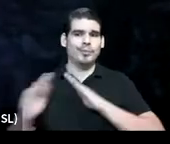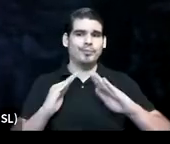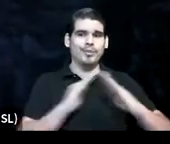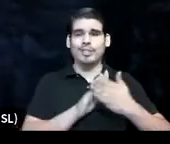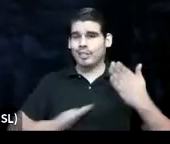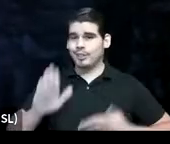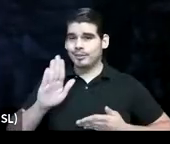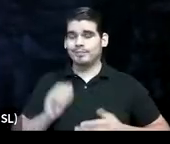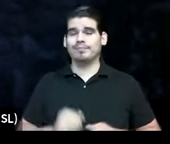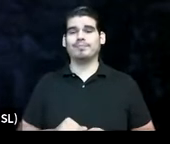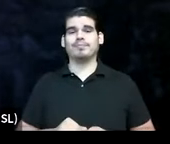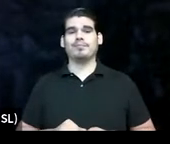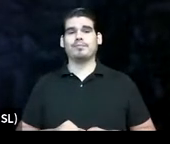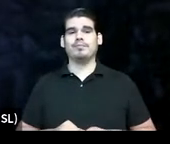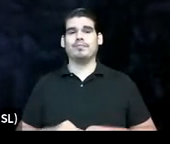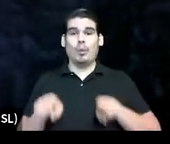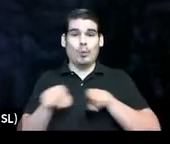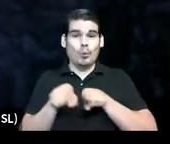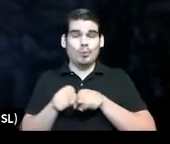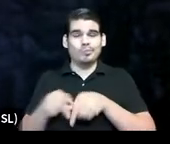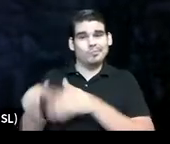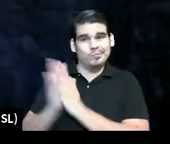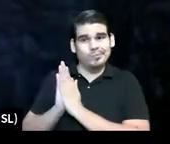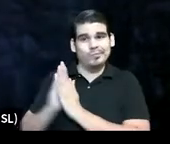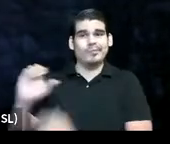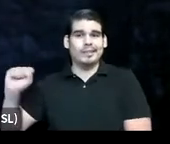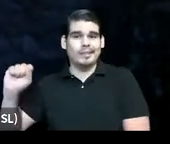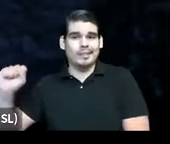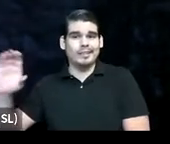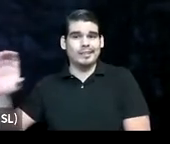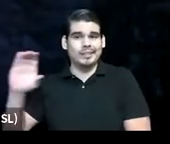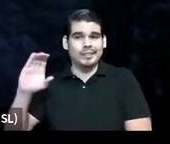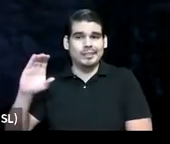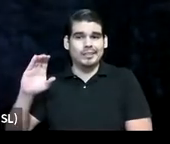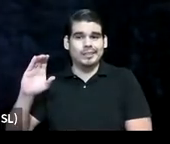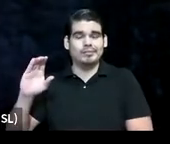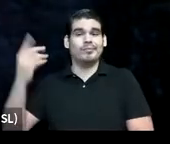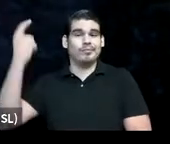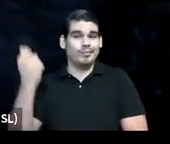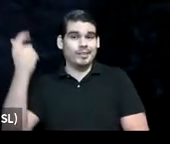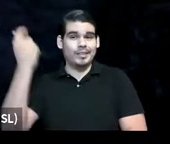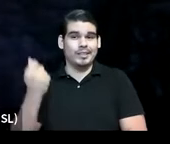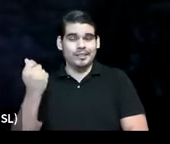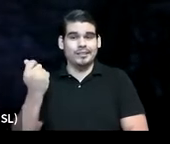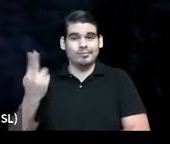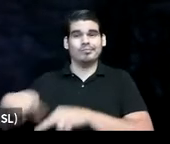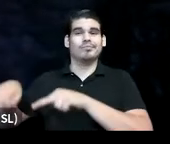Programs, excuse me, due to the limited resources that are offered within these programs right now. Katelyn, go ahead and take it away.